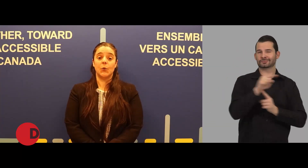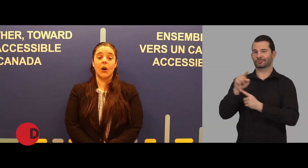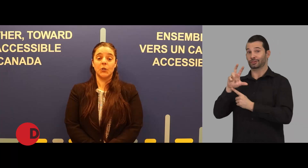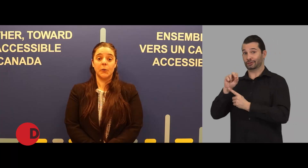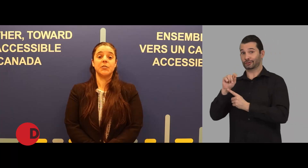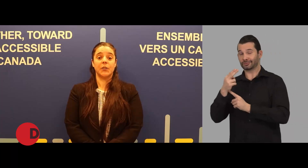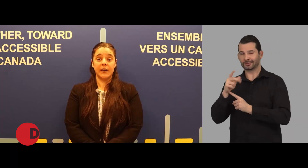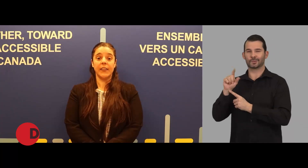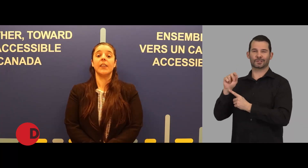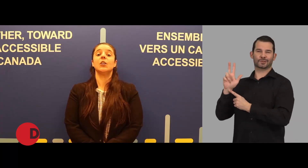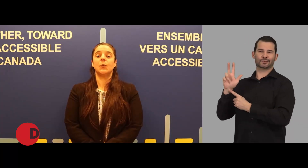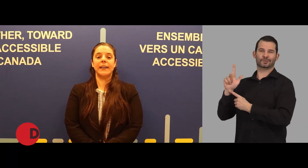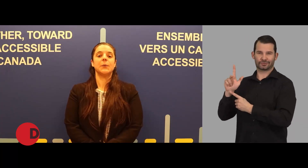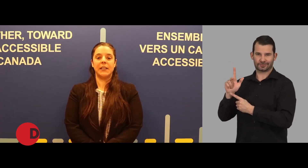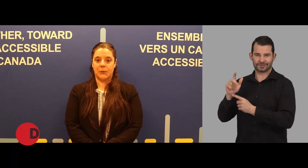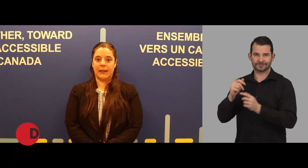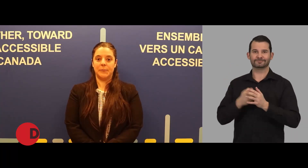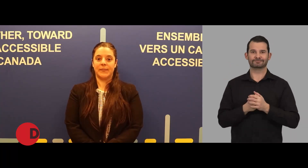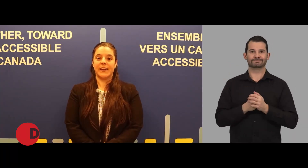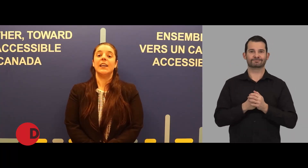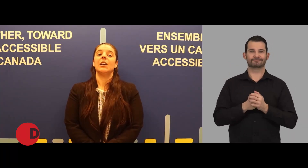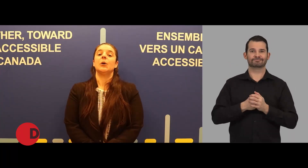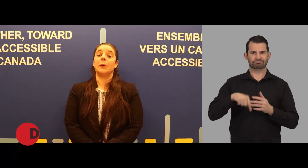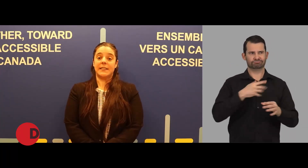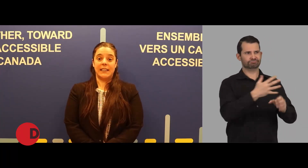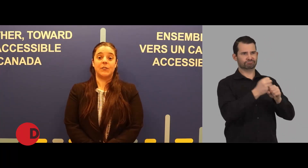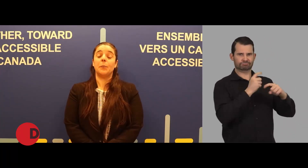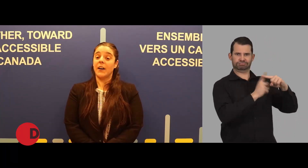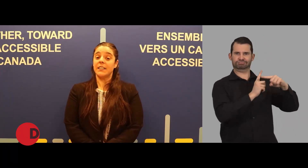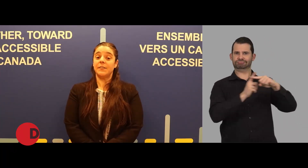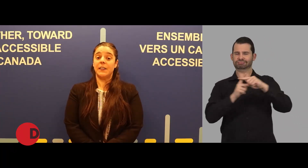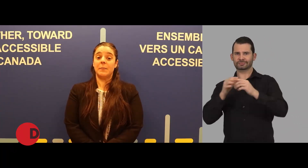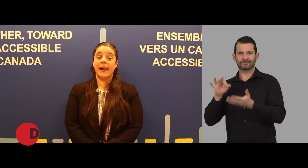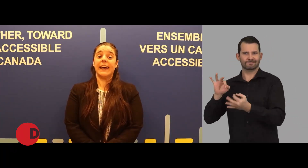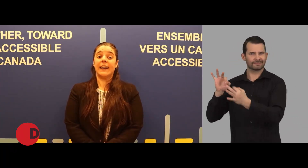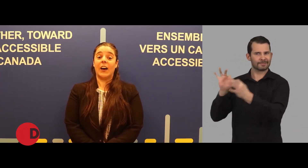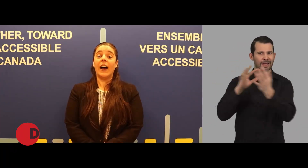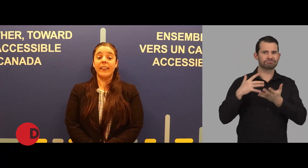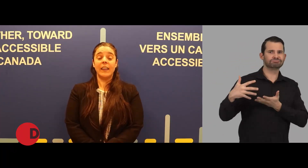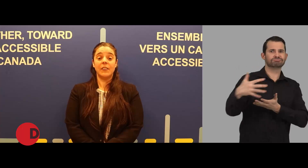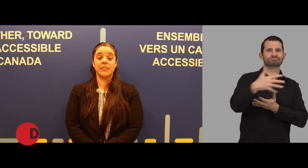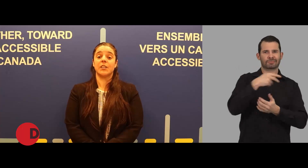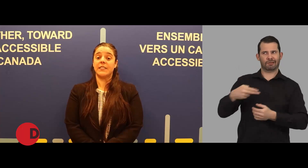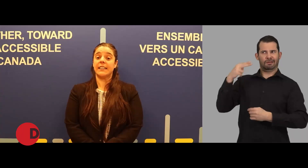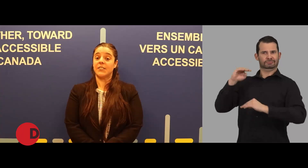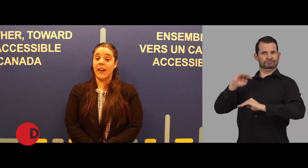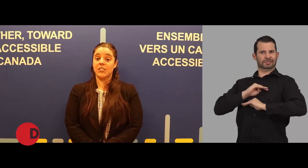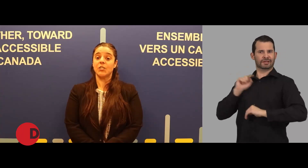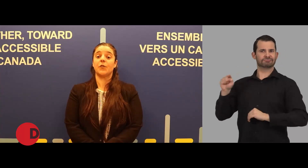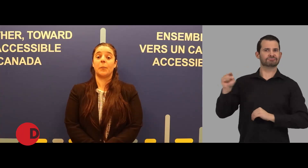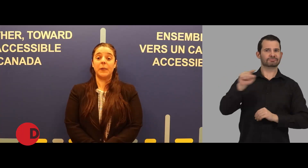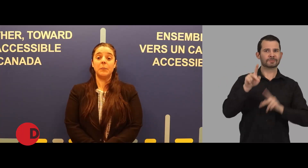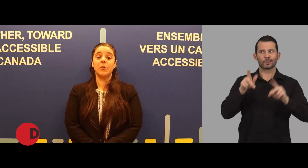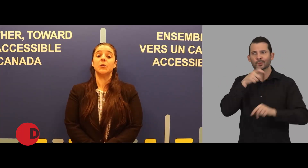October thirtieth, 2023. We received positive feedback and high levels of satisfaction from